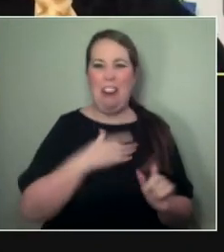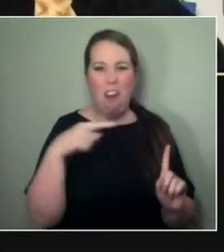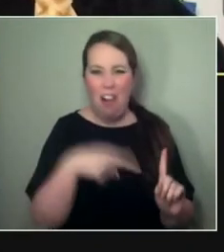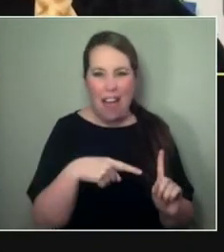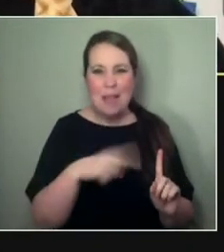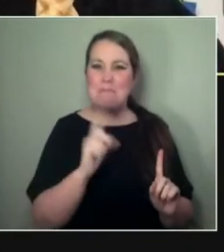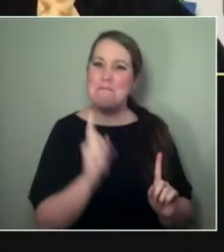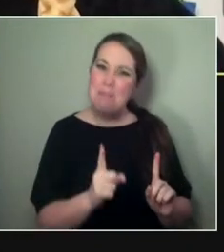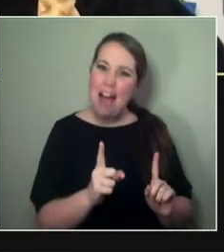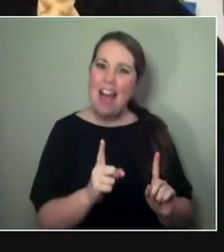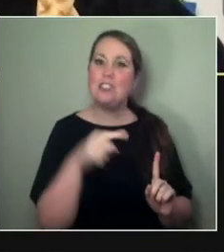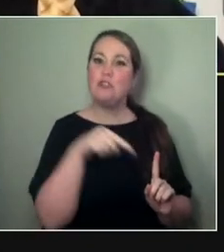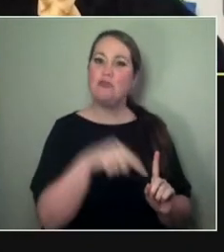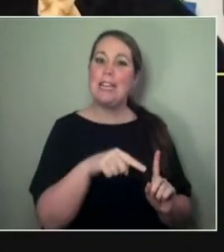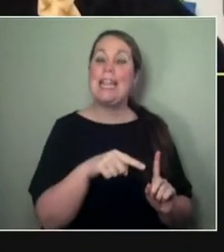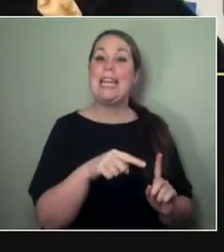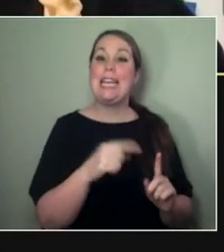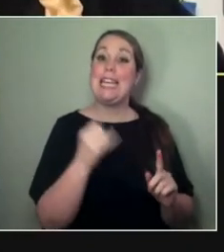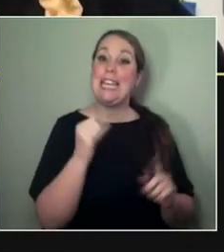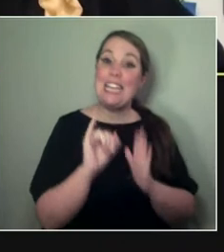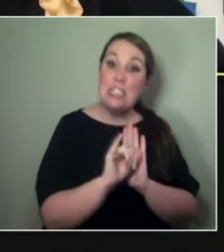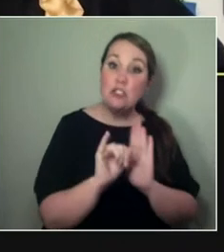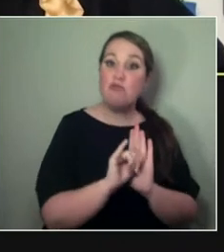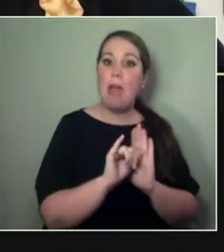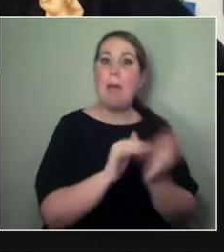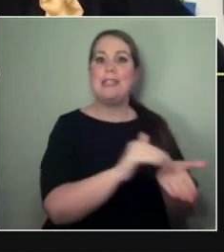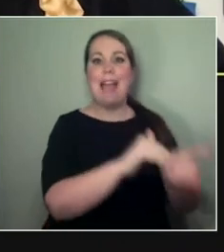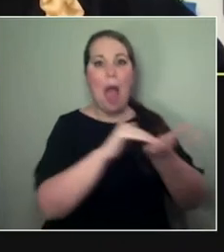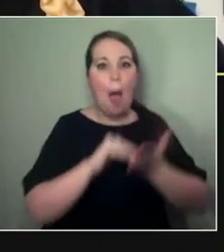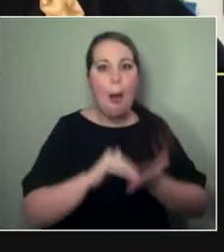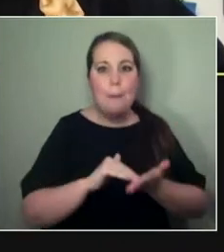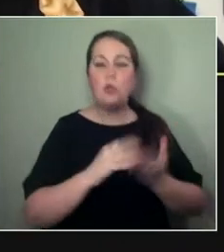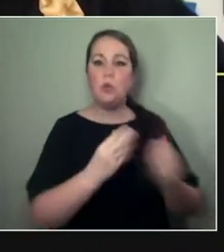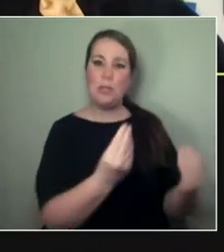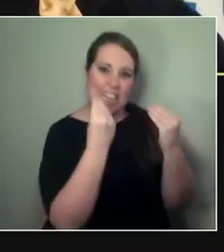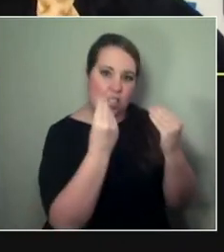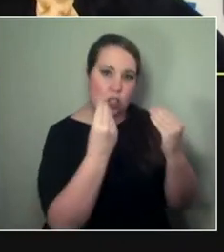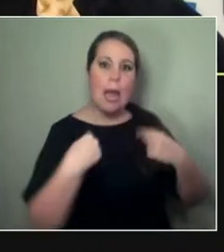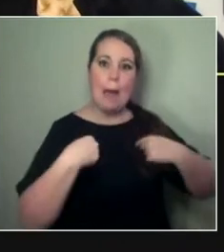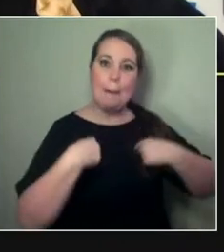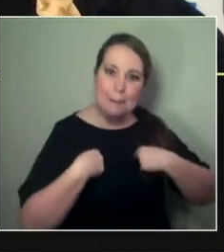It plays all these different roles. And I think for us, that's been a really key way for us to connect